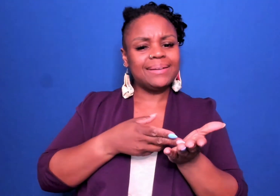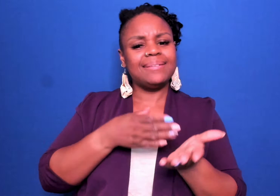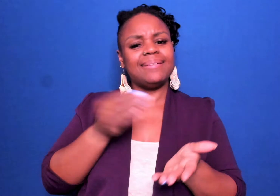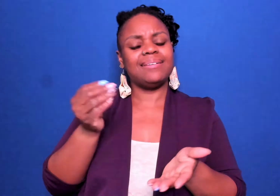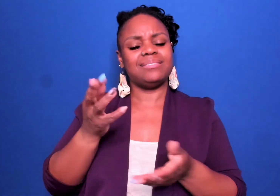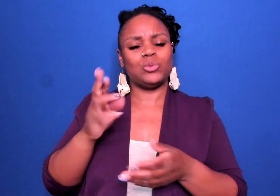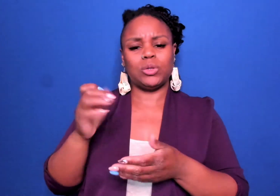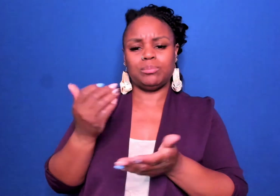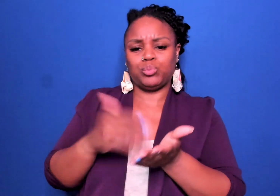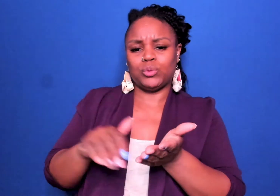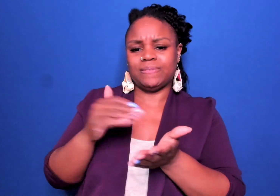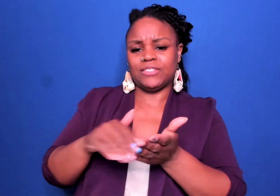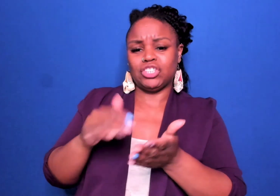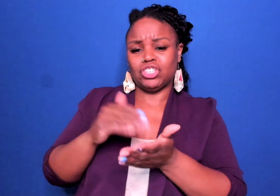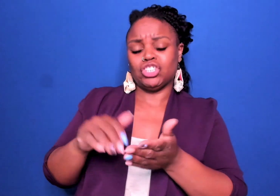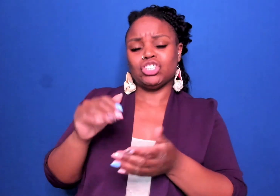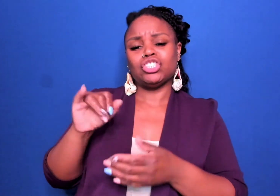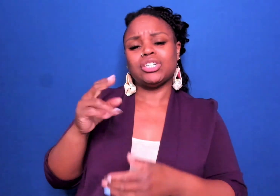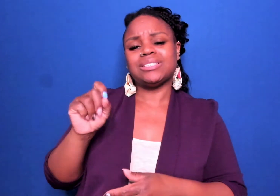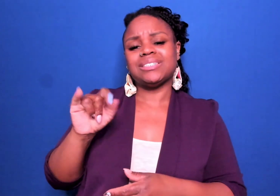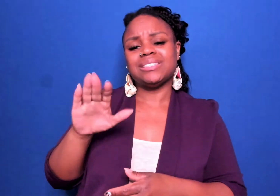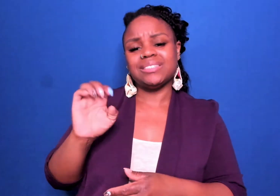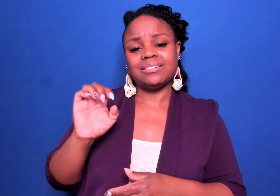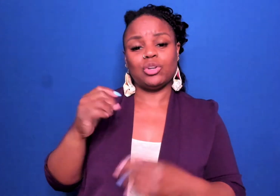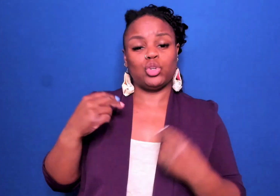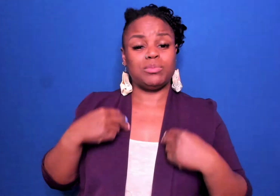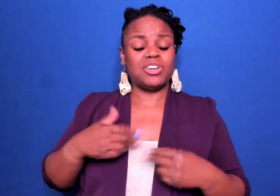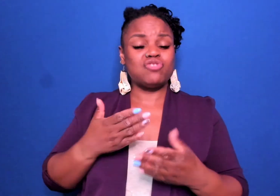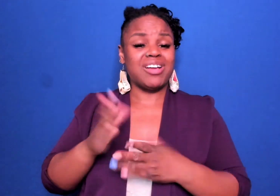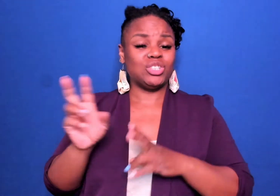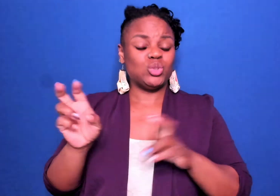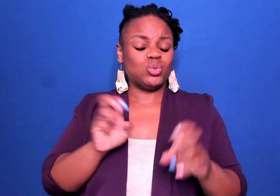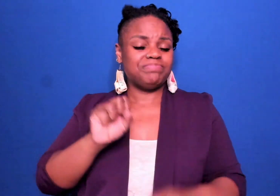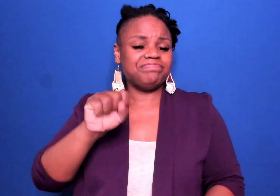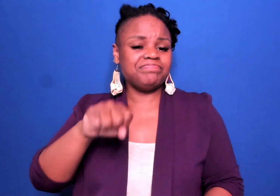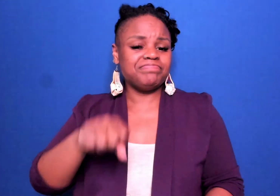reproductive justice are human rights issues.